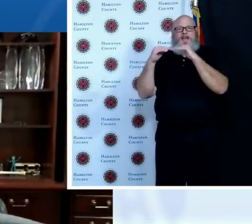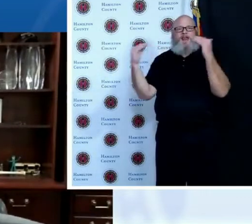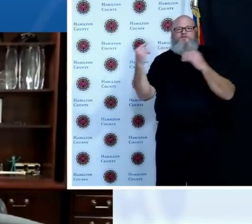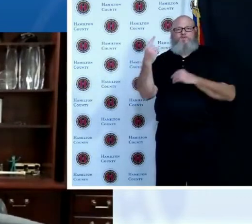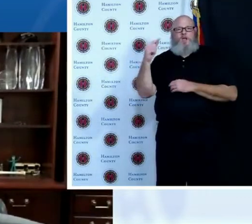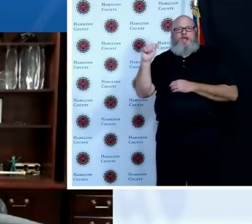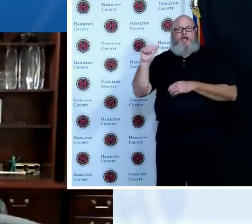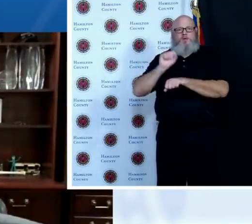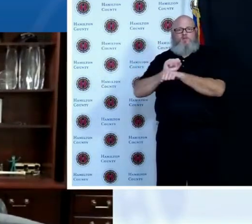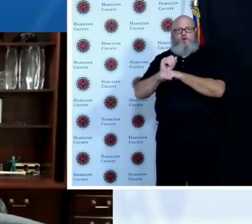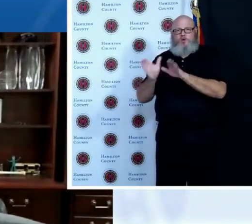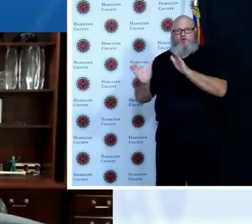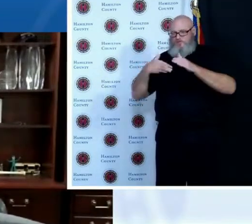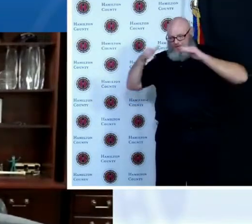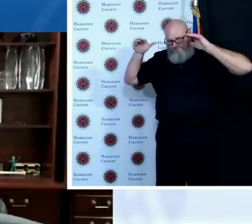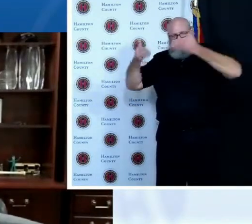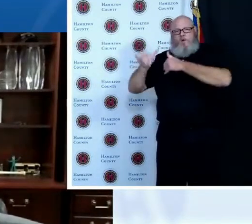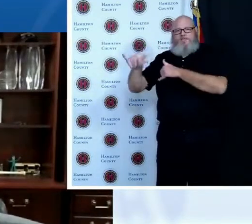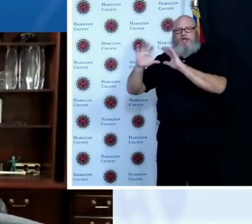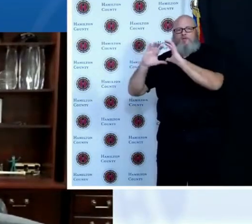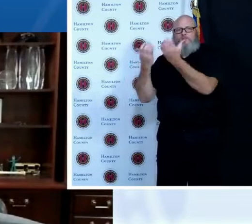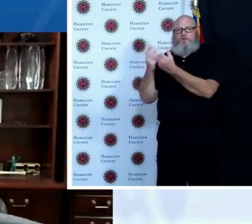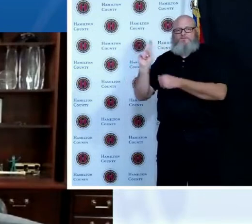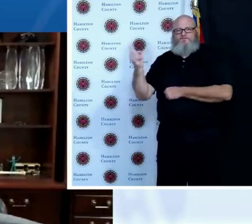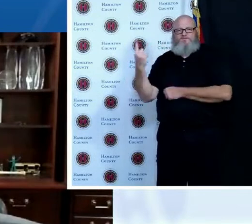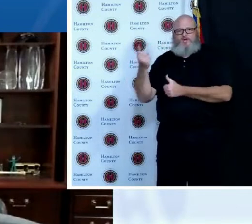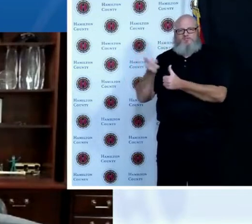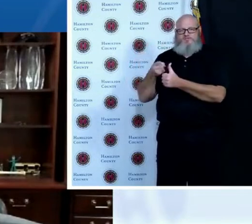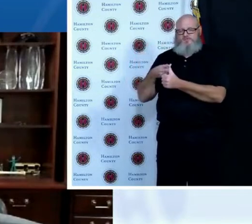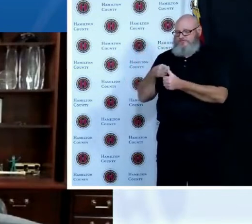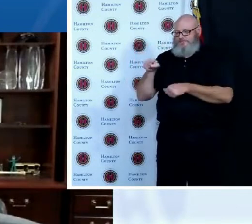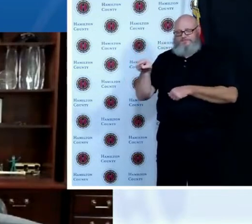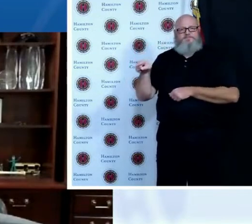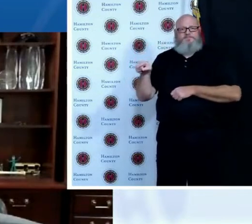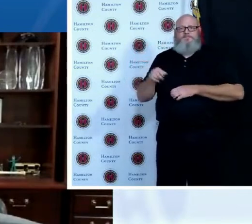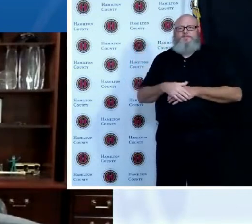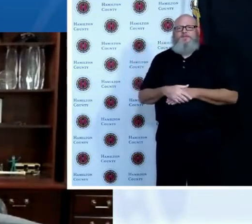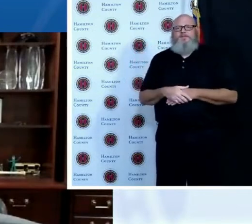I might also add then quickly following each of the other health systems have received their